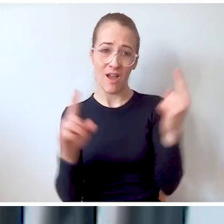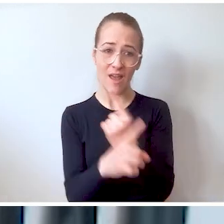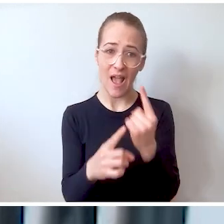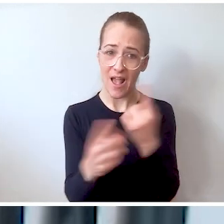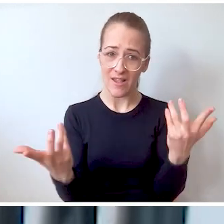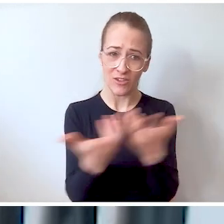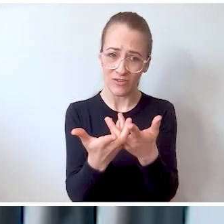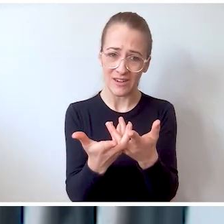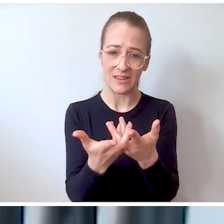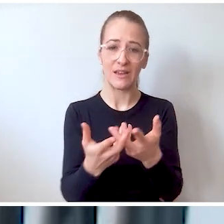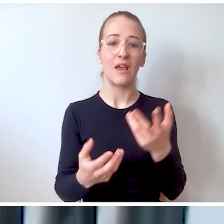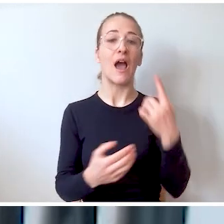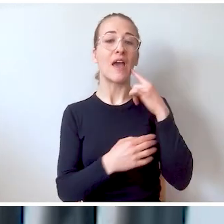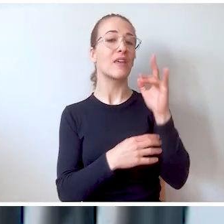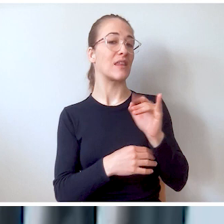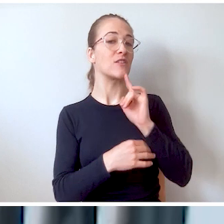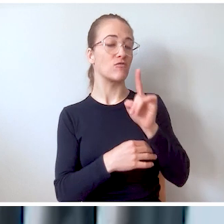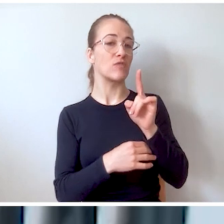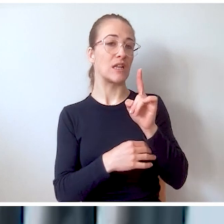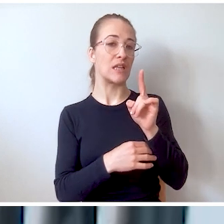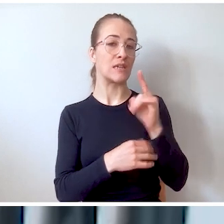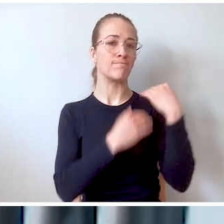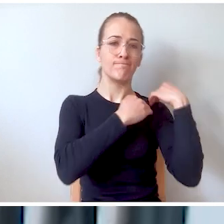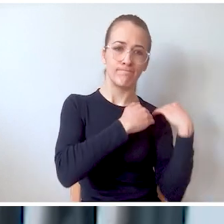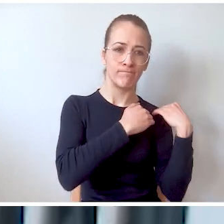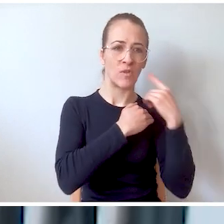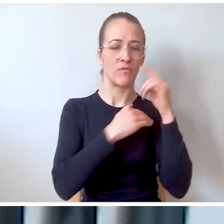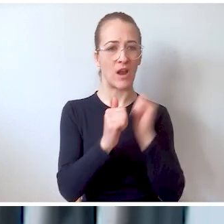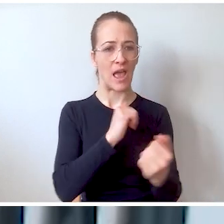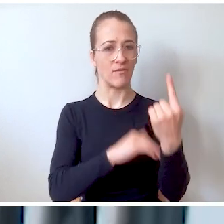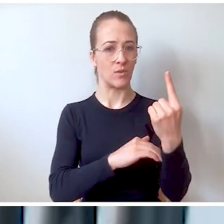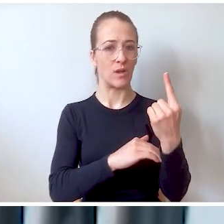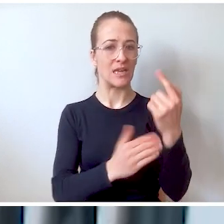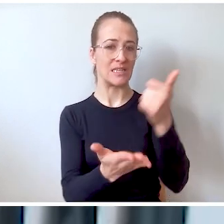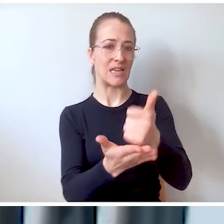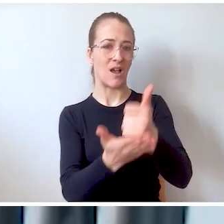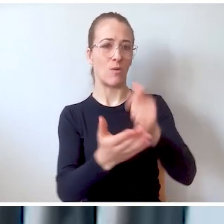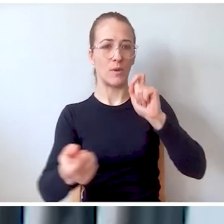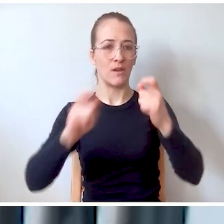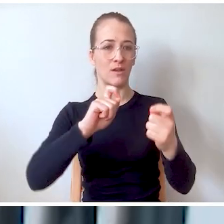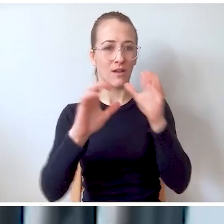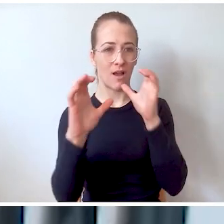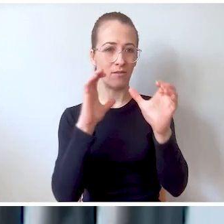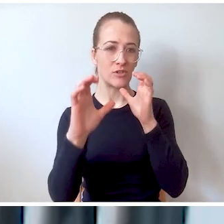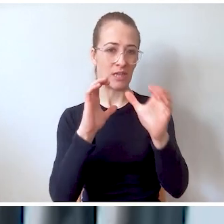I think that is very much incumbent on everybody to help shift this conversation.